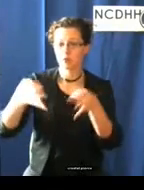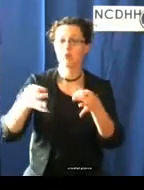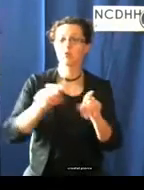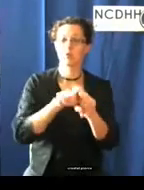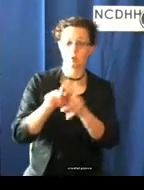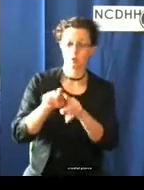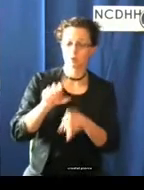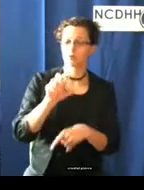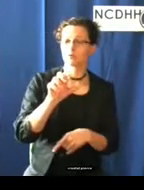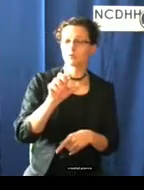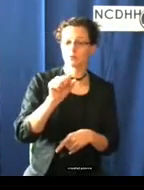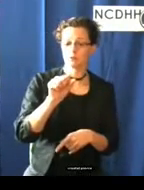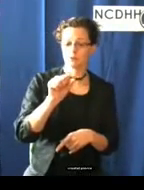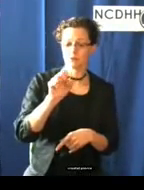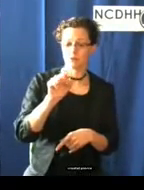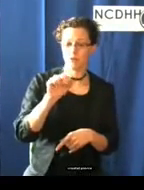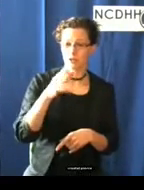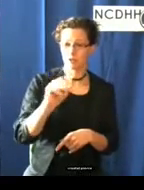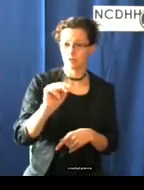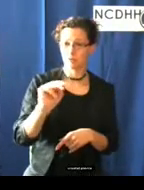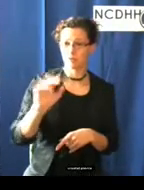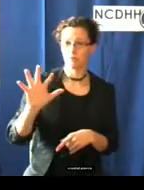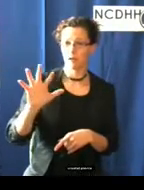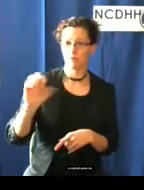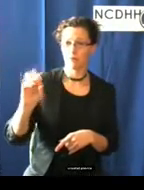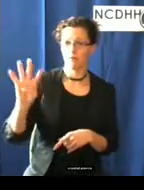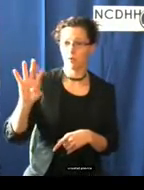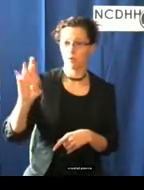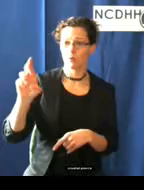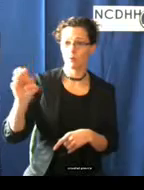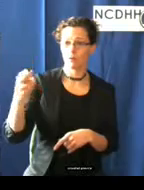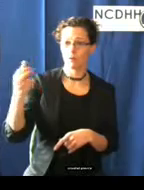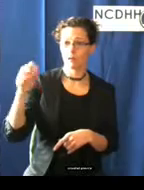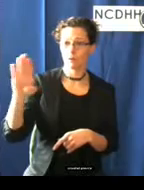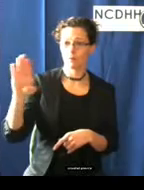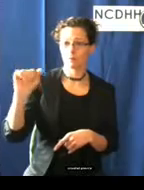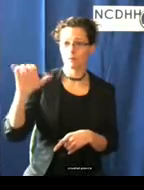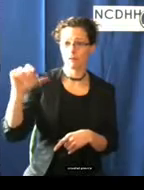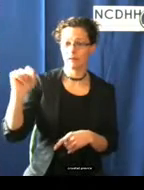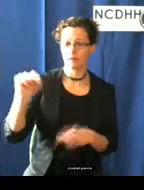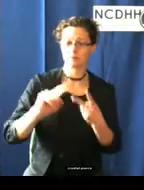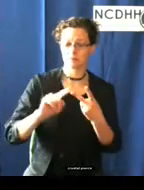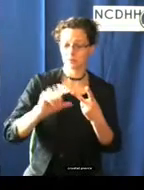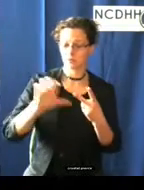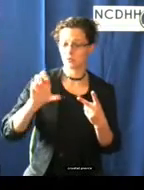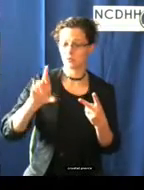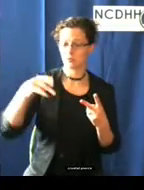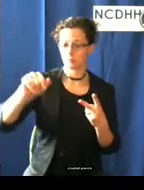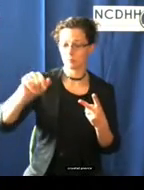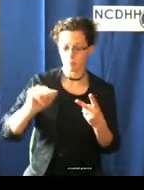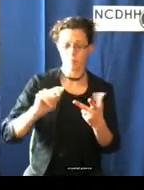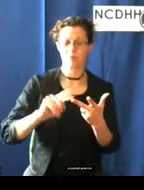THE REHAB ACT CRIPA AND ADA AND THEN NEBRASKA STATE STATUTES